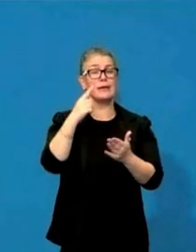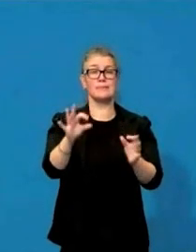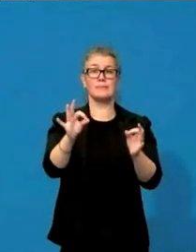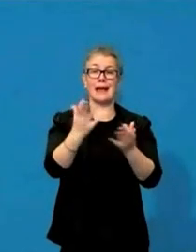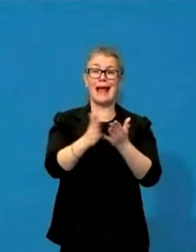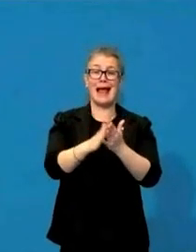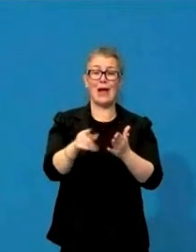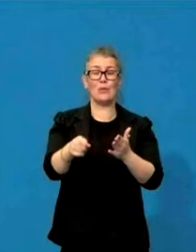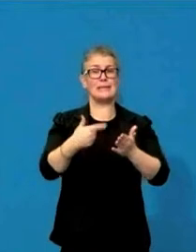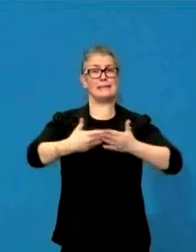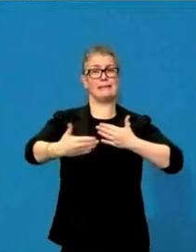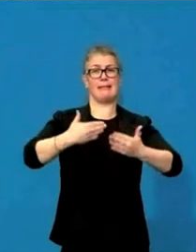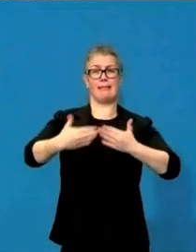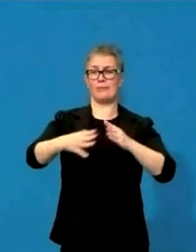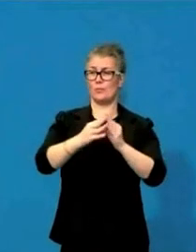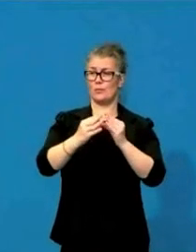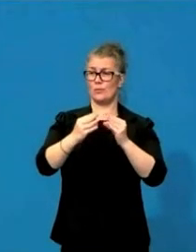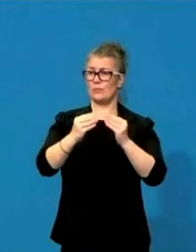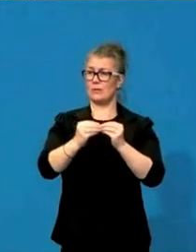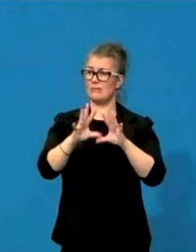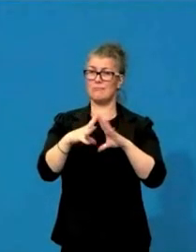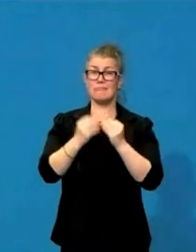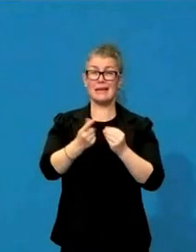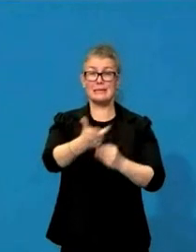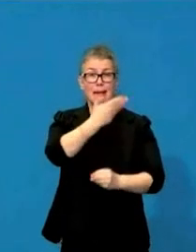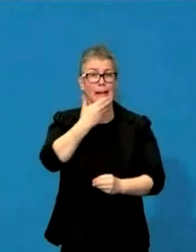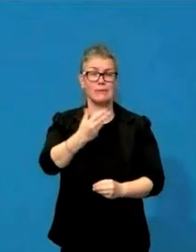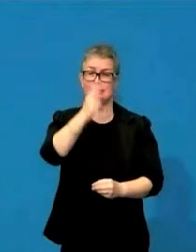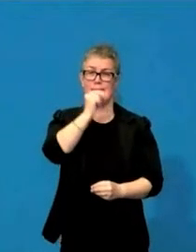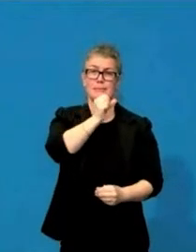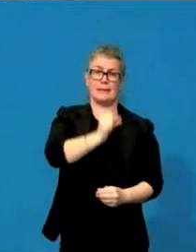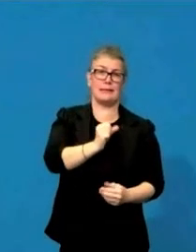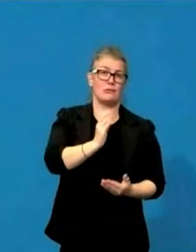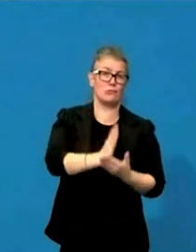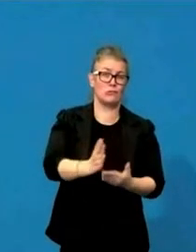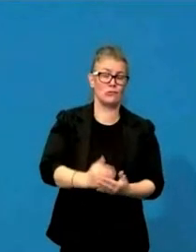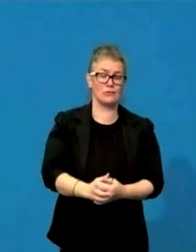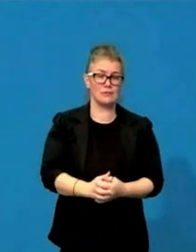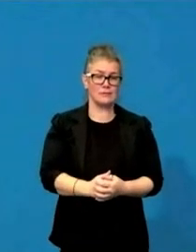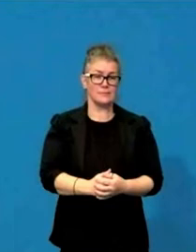things. He's a delightful young man who - most probably has the best moral compass of